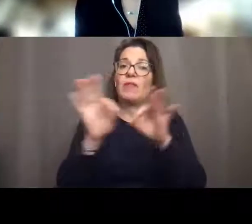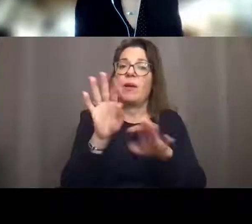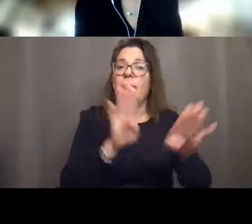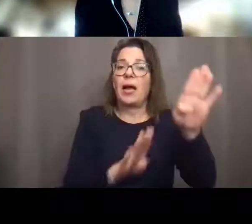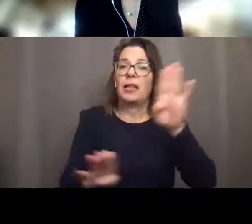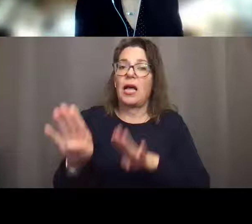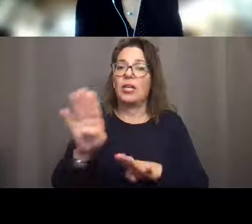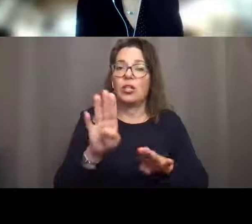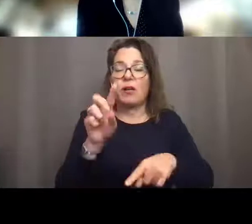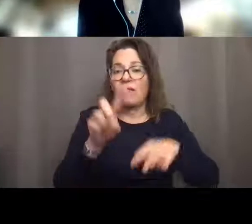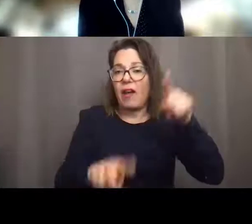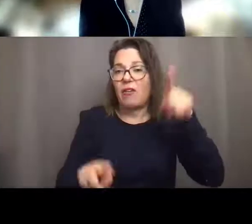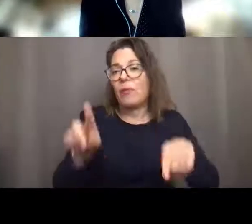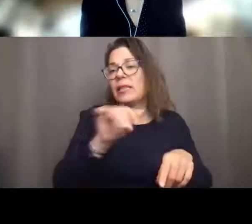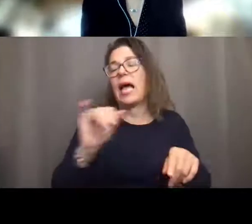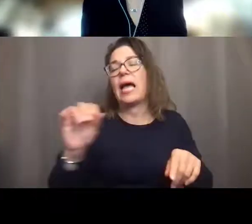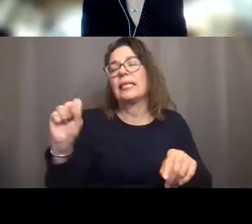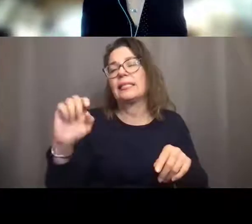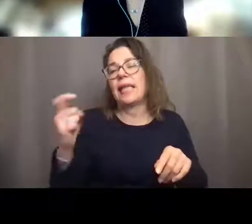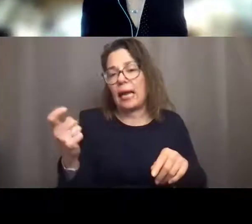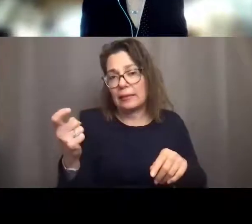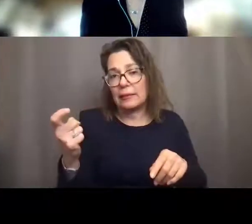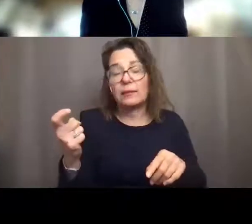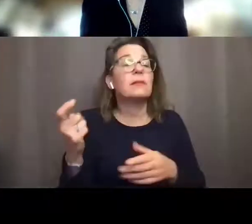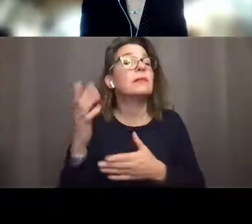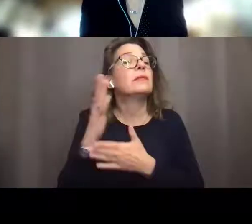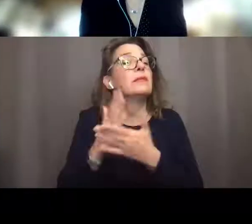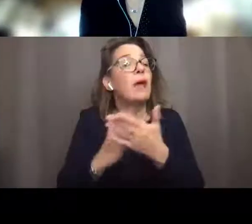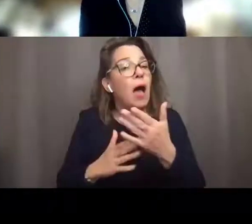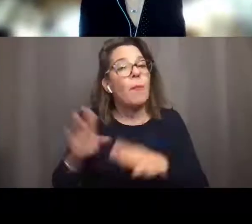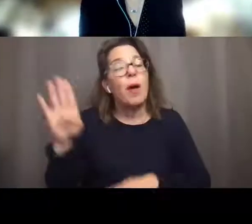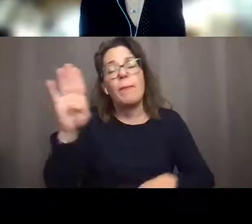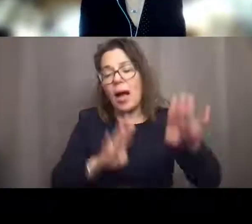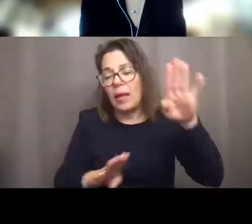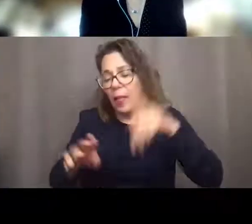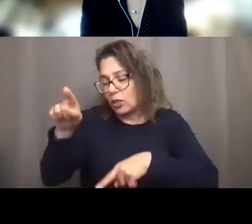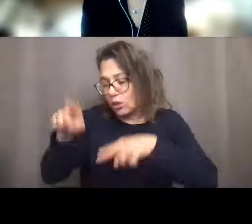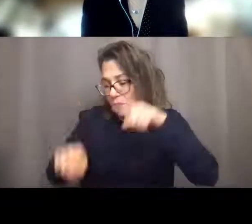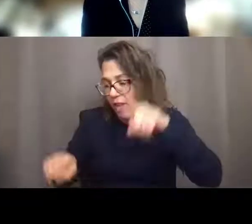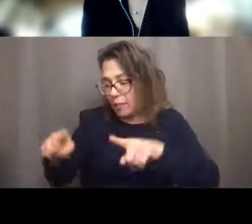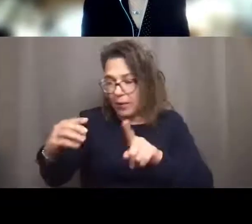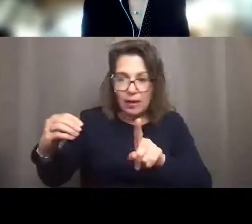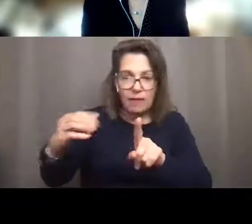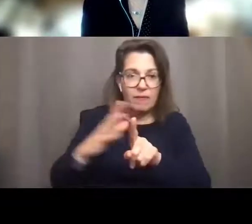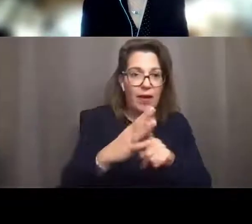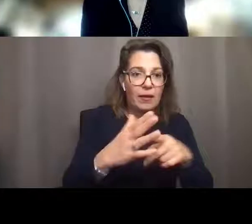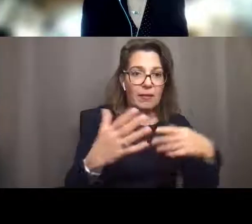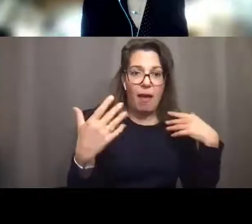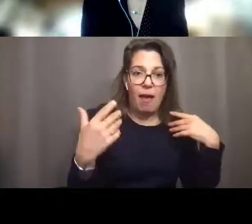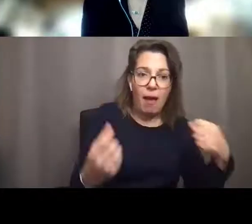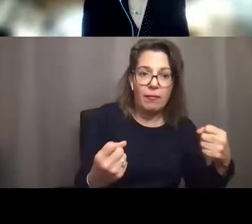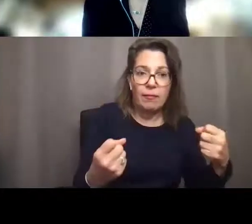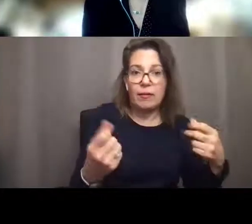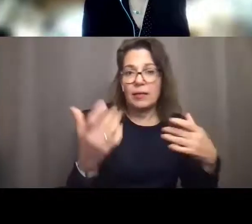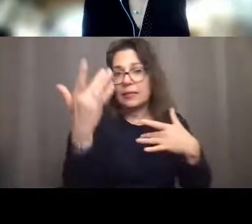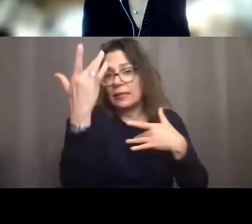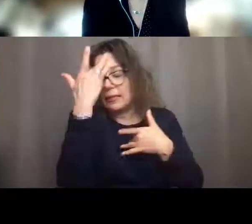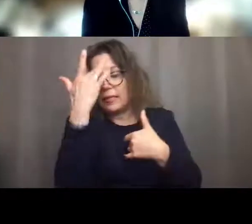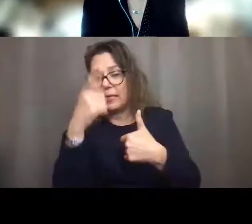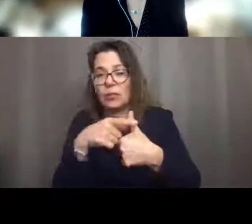So we understand that different biological variables can affect health or disease, and those include sex, age, weight